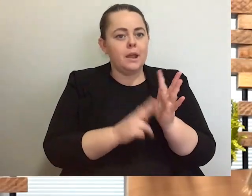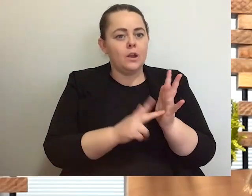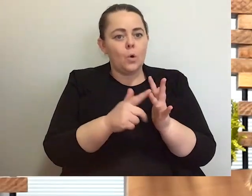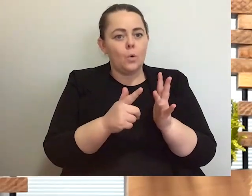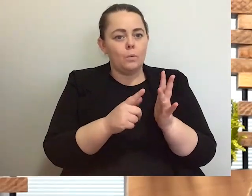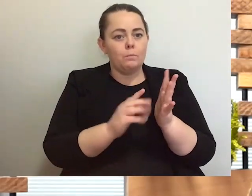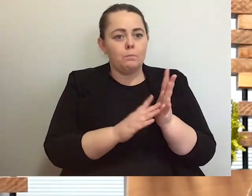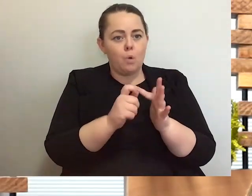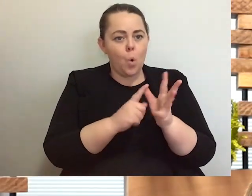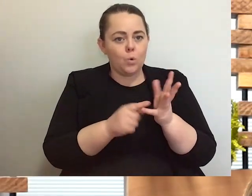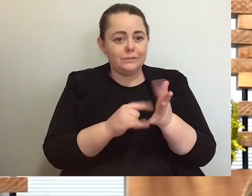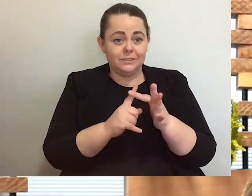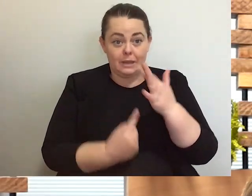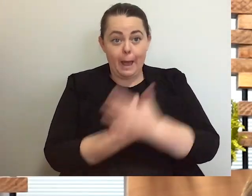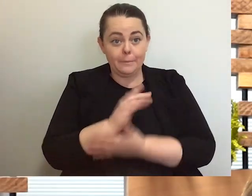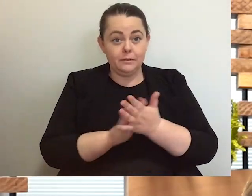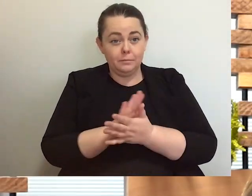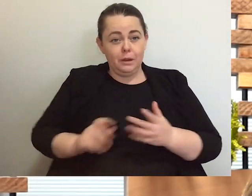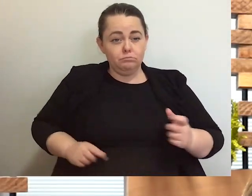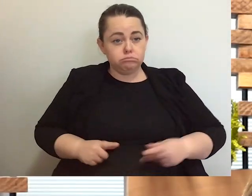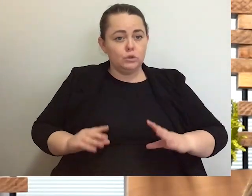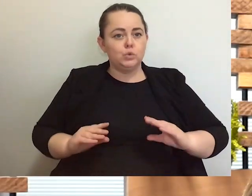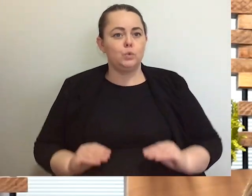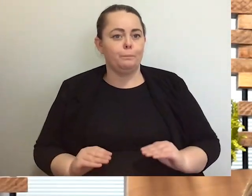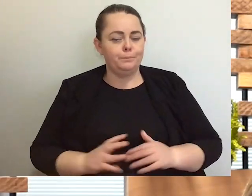Menopause often is considered in three stages.